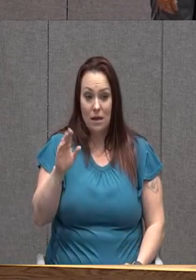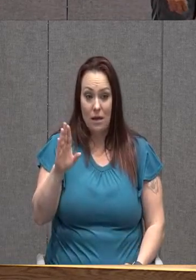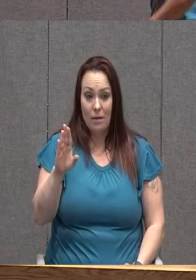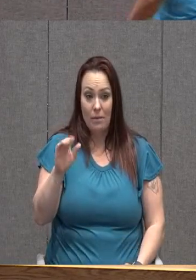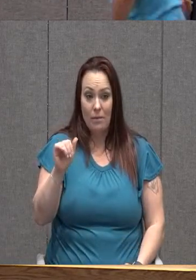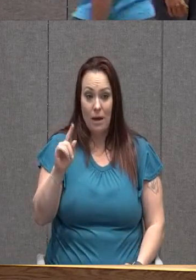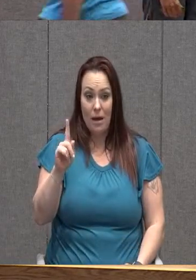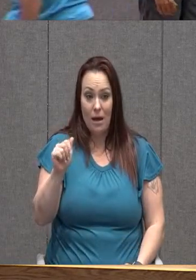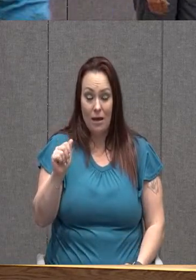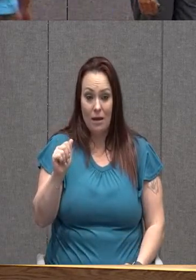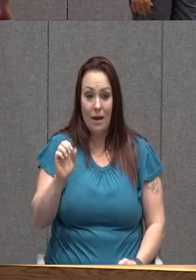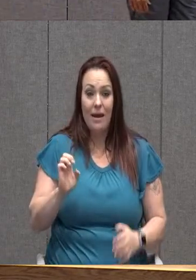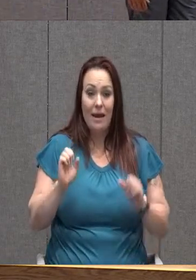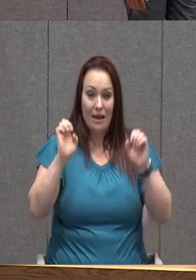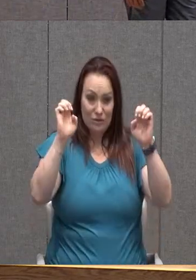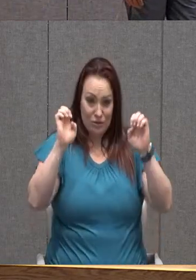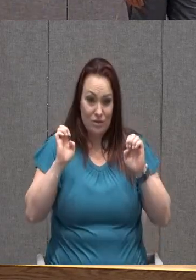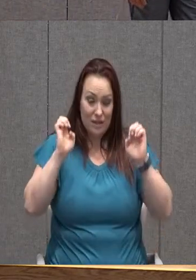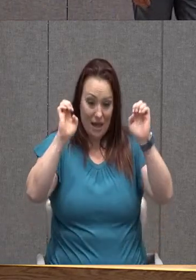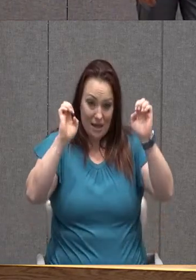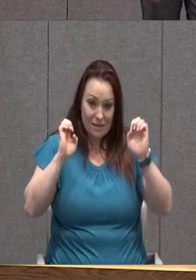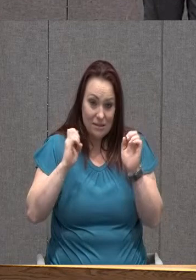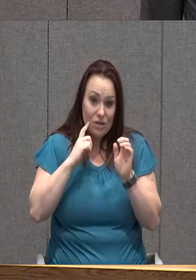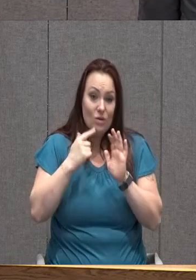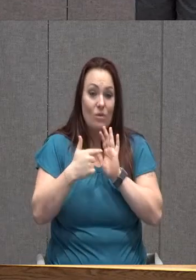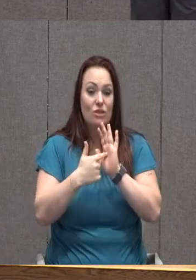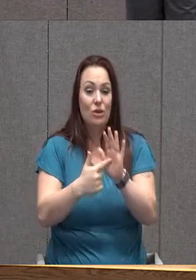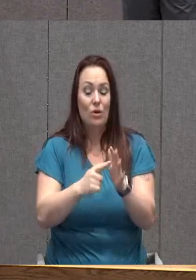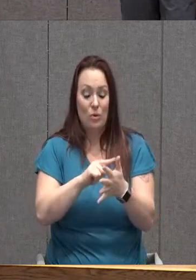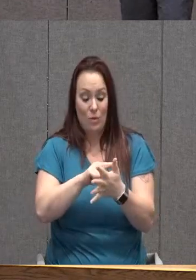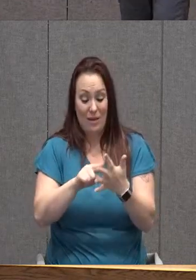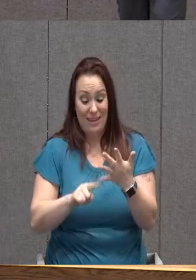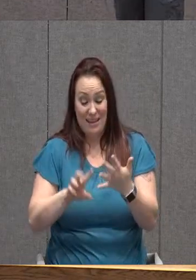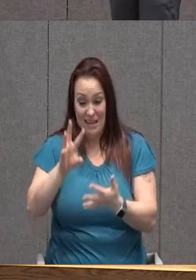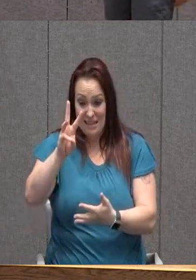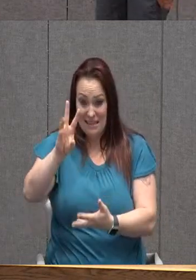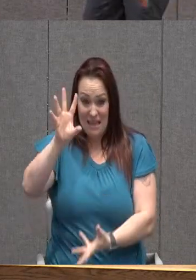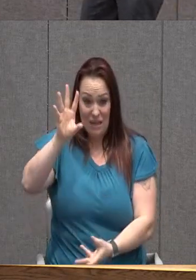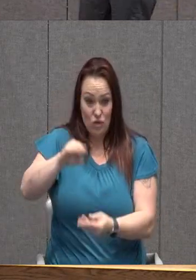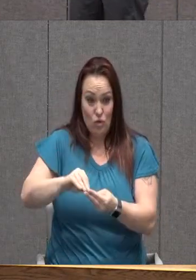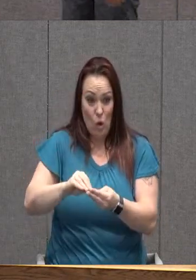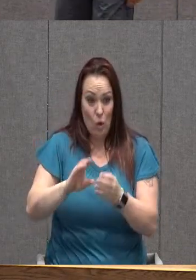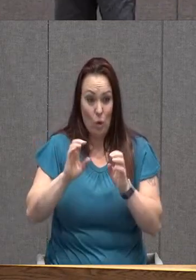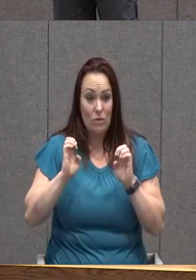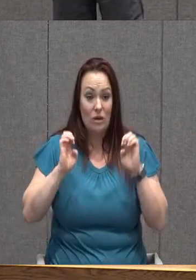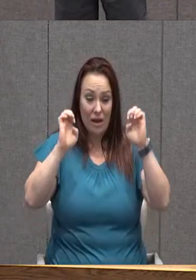we're gonna show you, these six exercises real quick, and then we're gonna get into them,